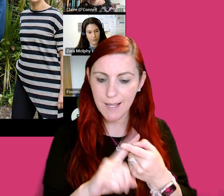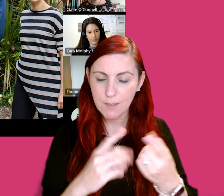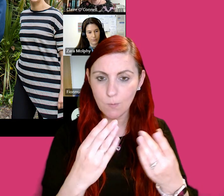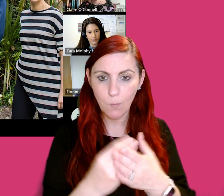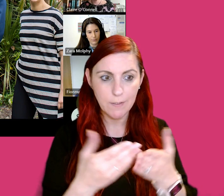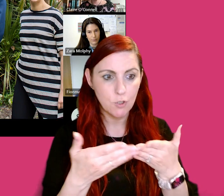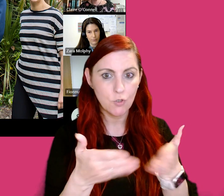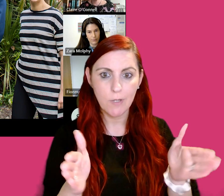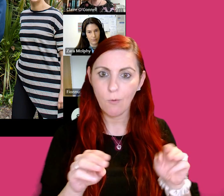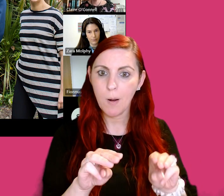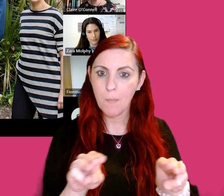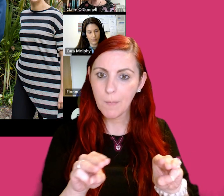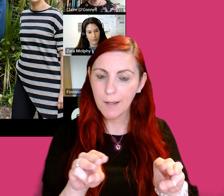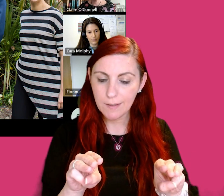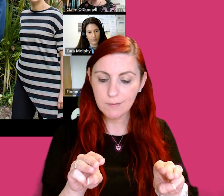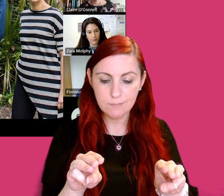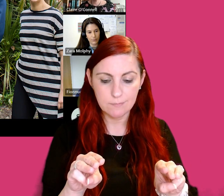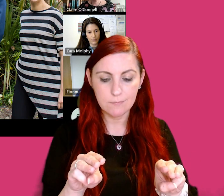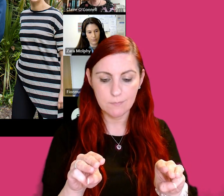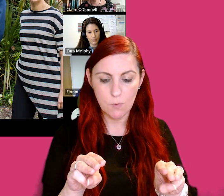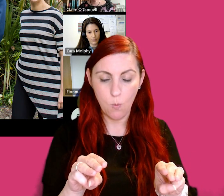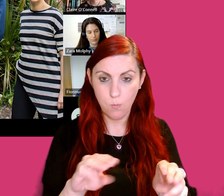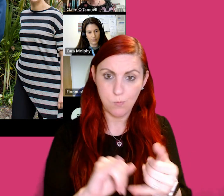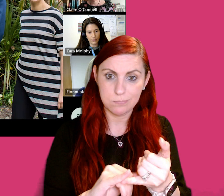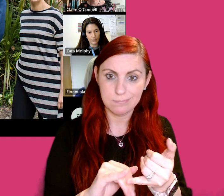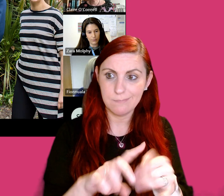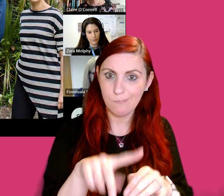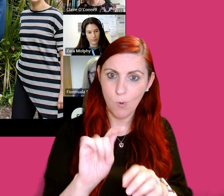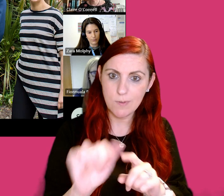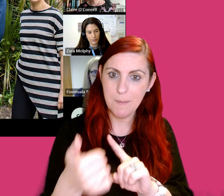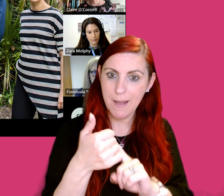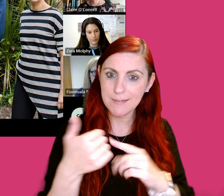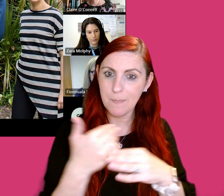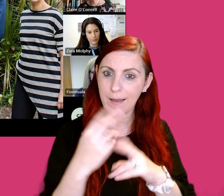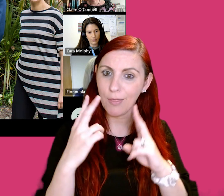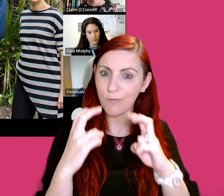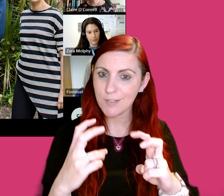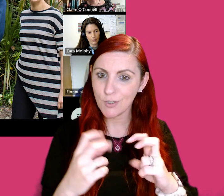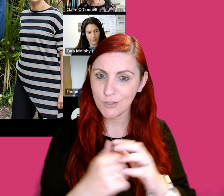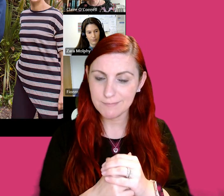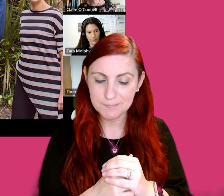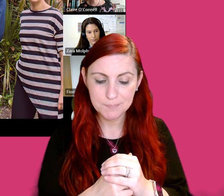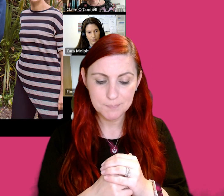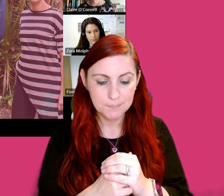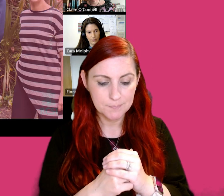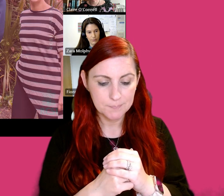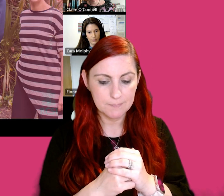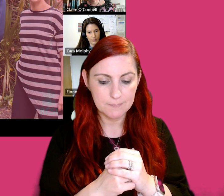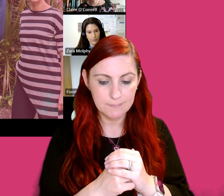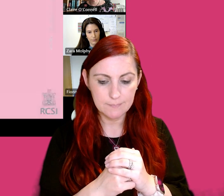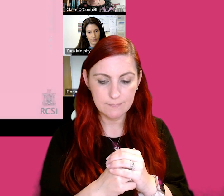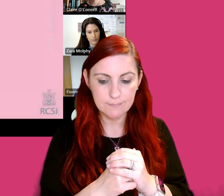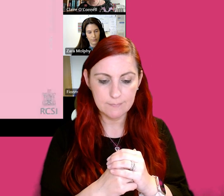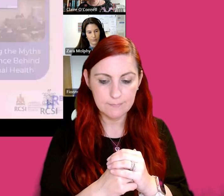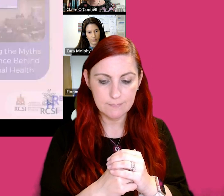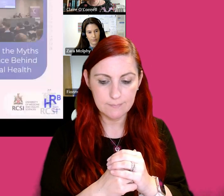public to promote the impact that the research uh can have on everyday life um these are some